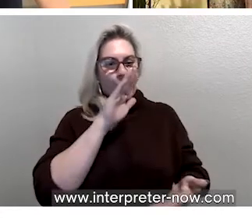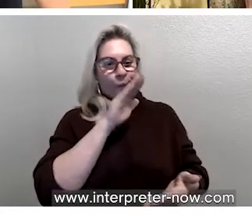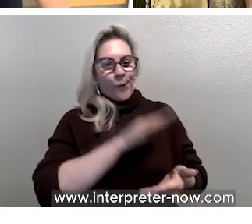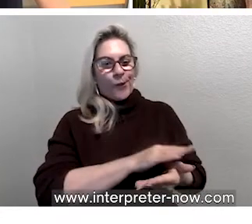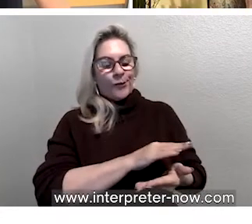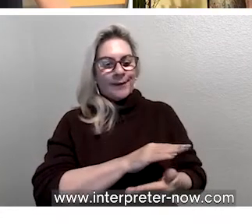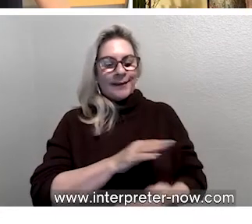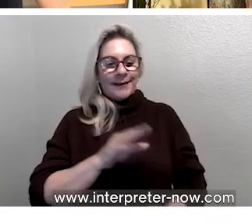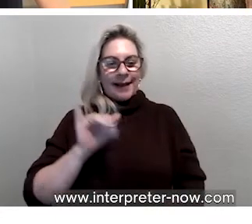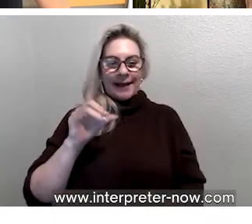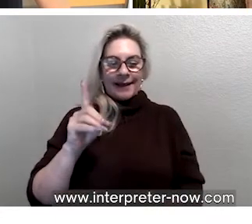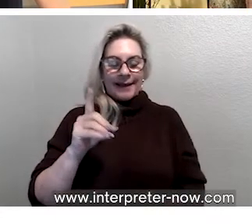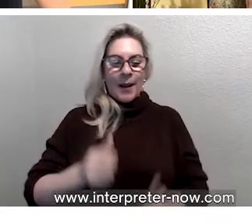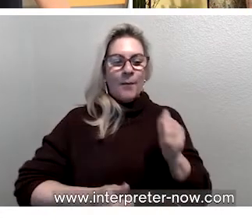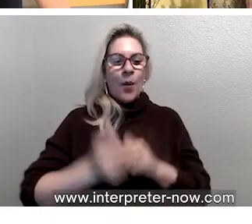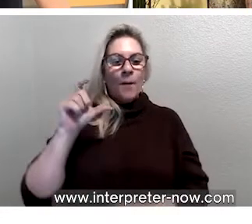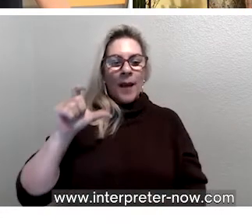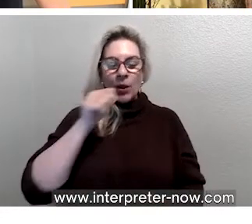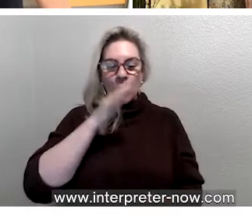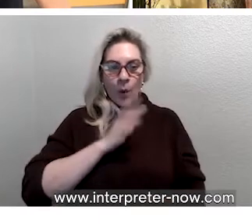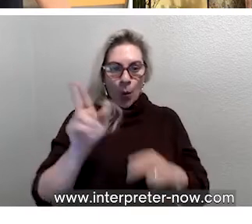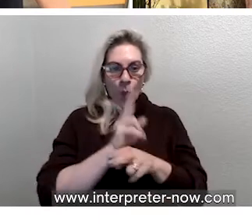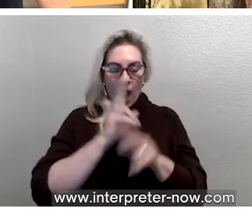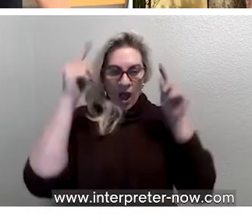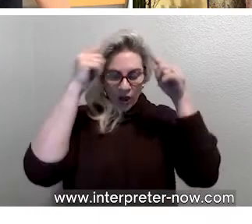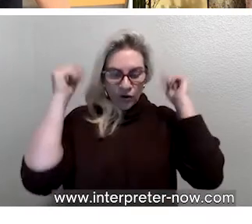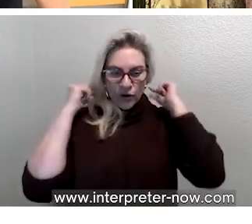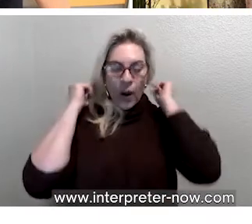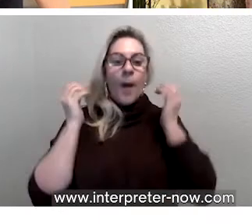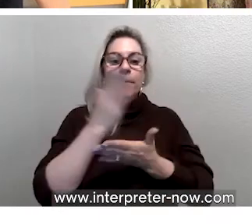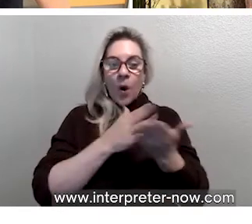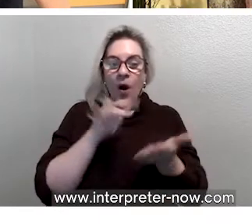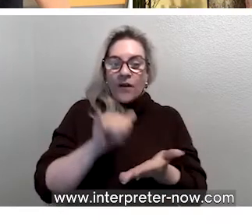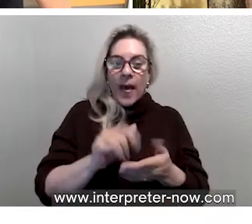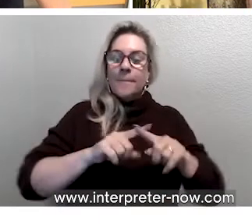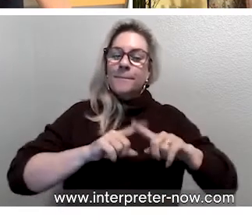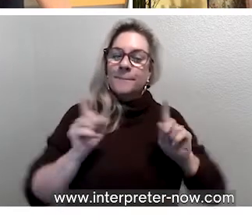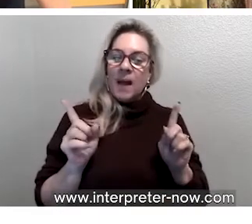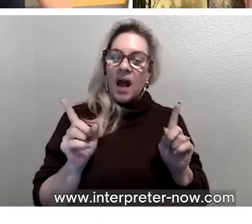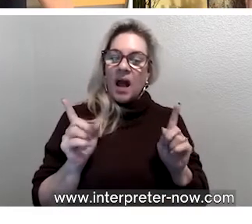Muslim women who wear hijab are a part of that, but there are six who wears a turban.